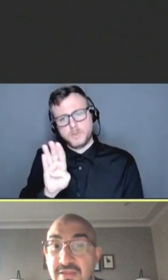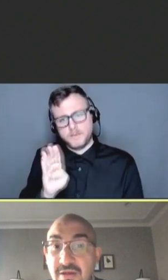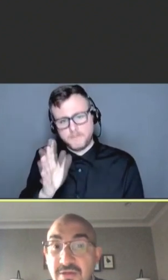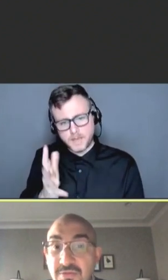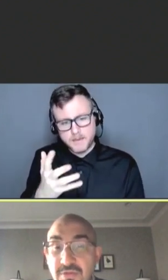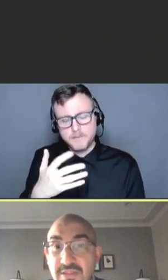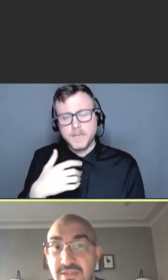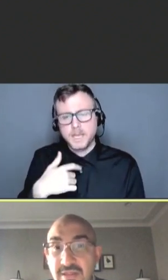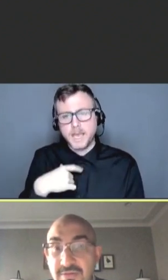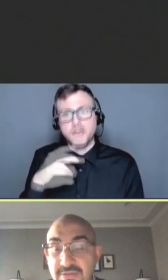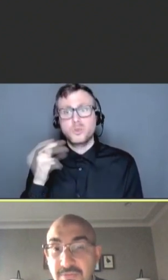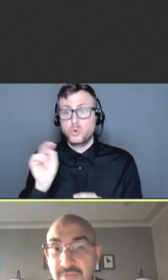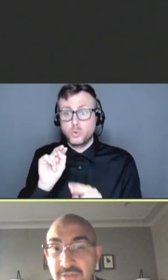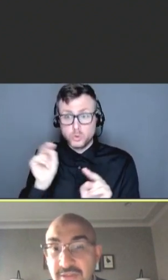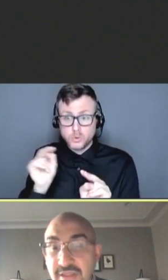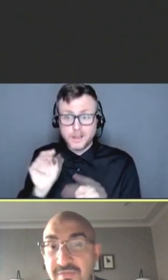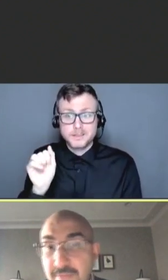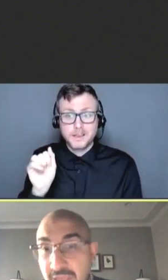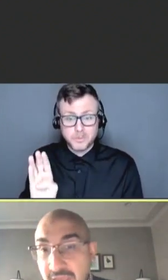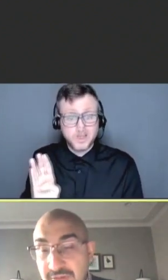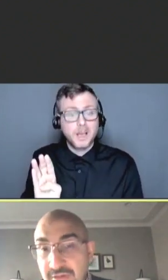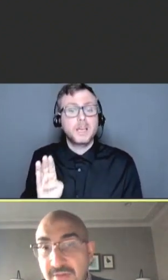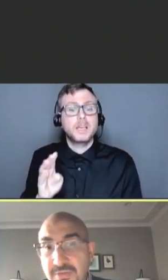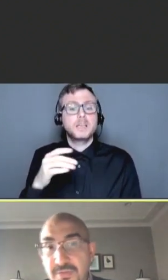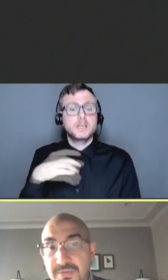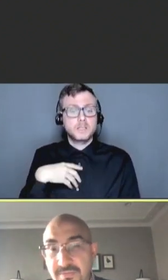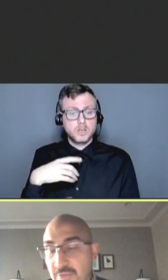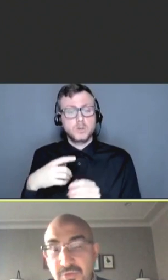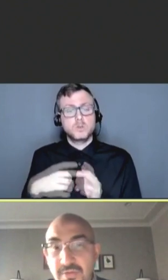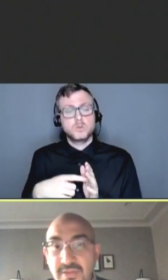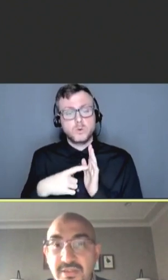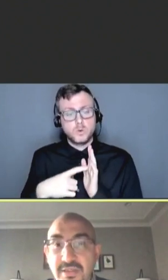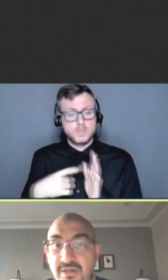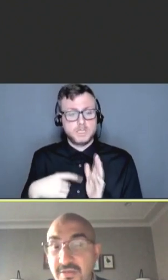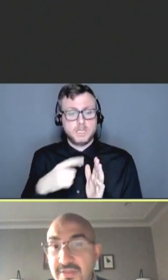they are neutralizing allowed us to even map their epitopes. And I'm not showing the data here, and